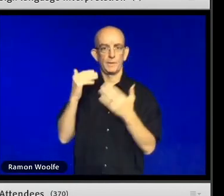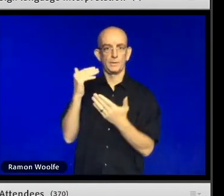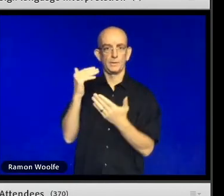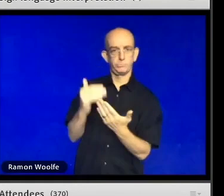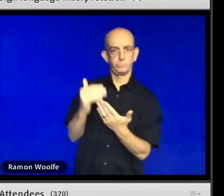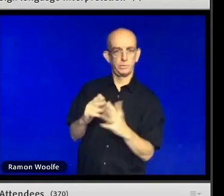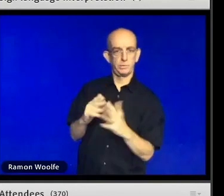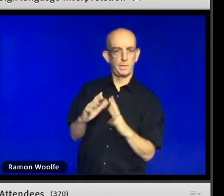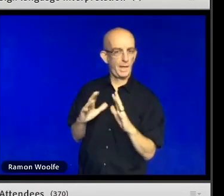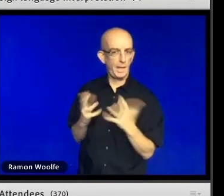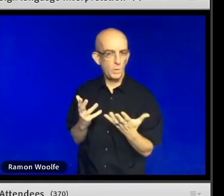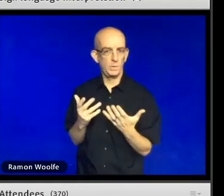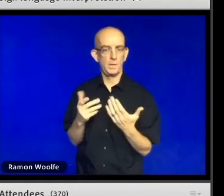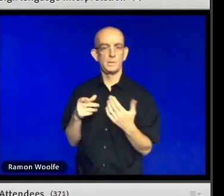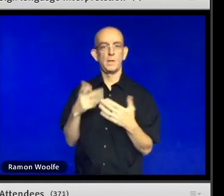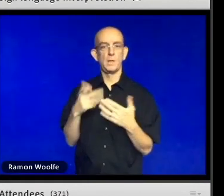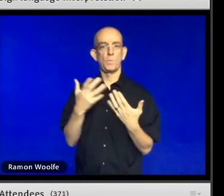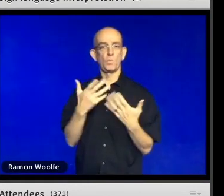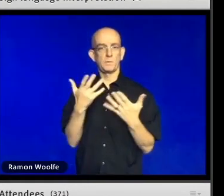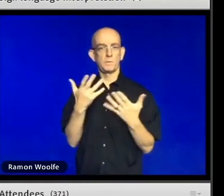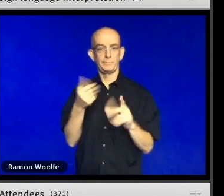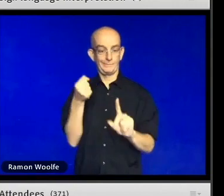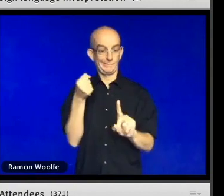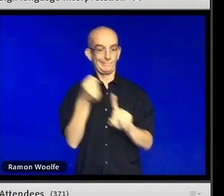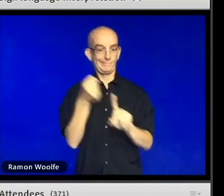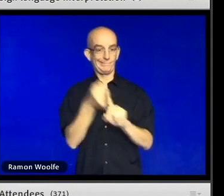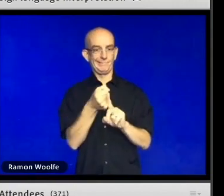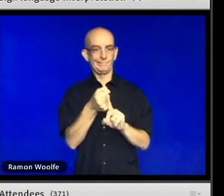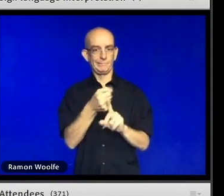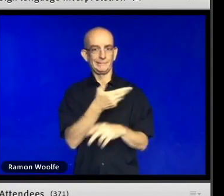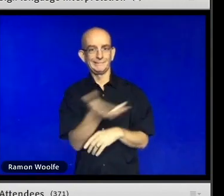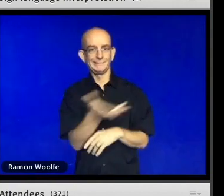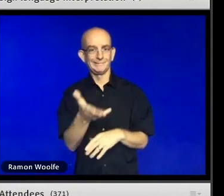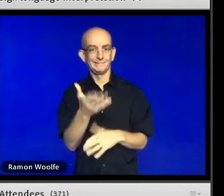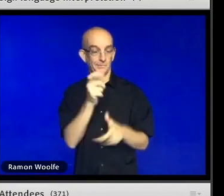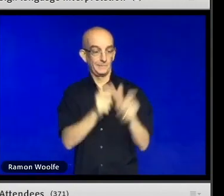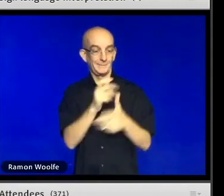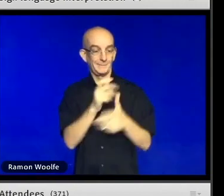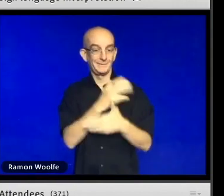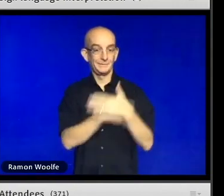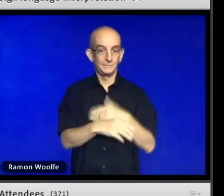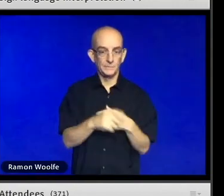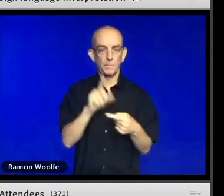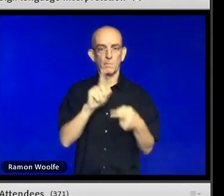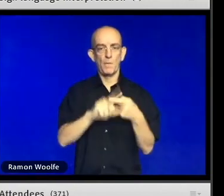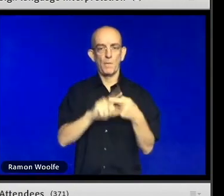And it's been wonderful with the assessments we have done later on. We realized that information